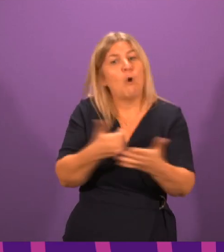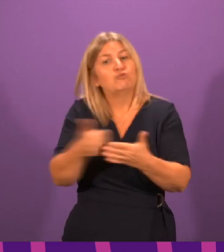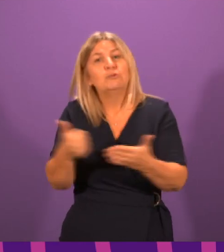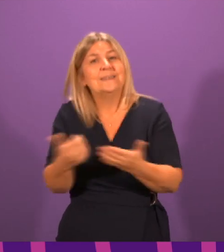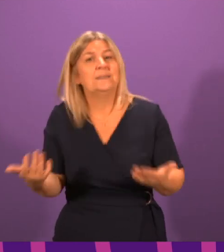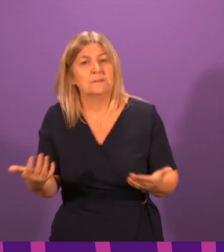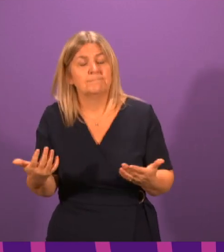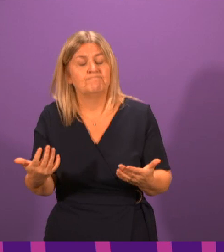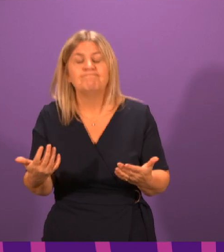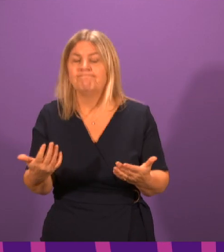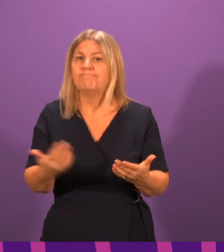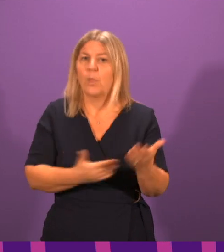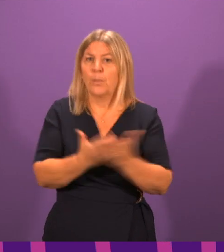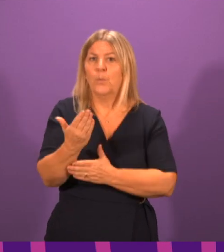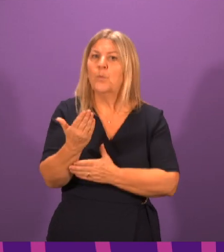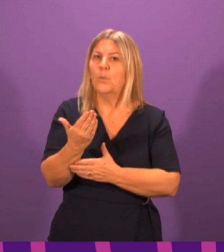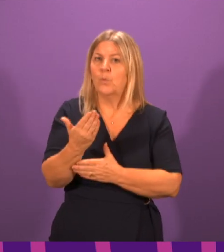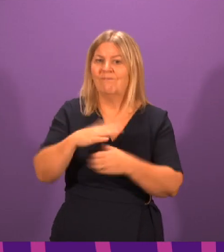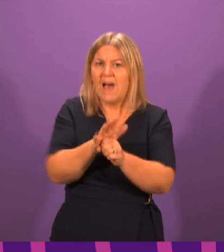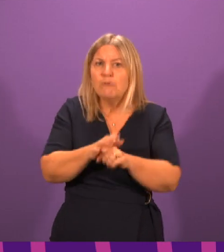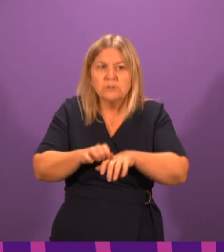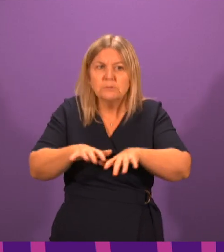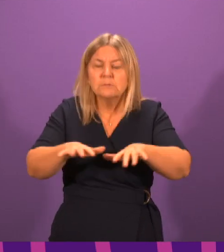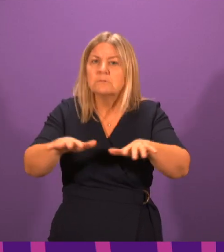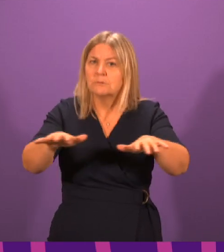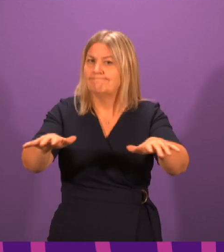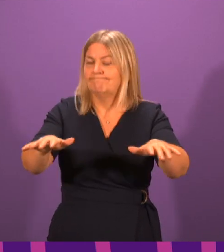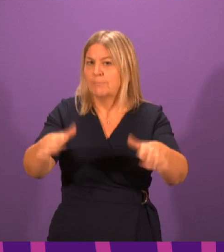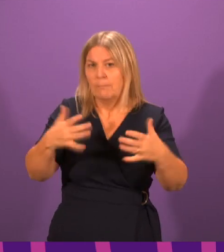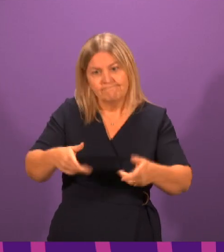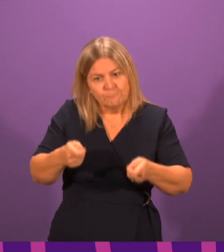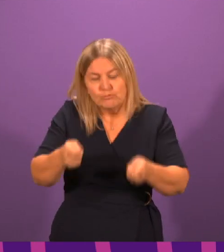As we have done throughout the pandemic, we will continue to provide treatment for cancer and other